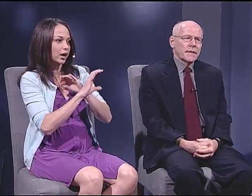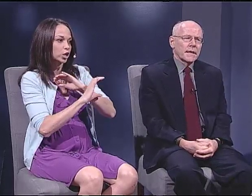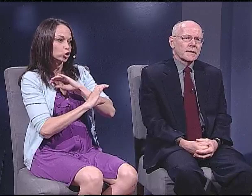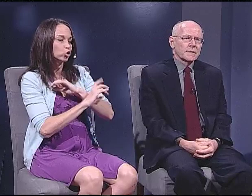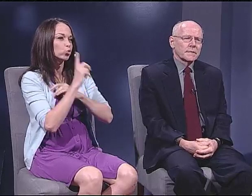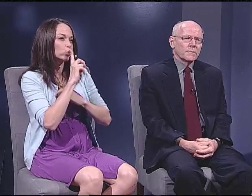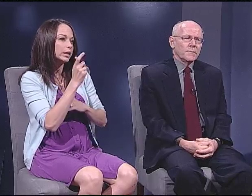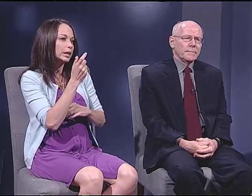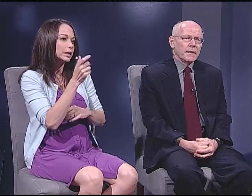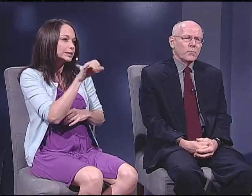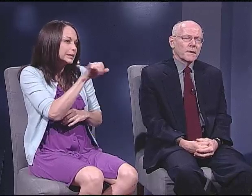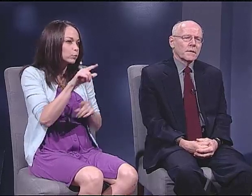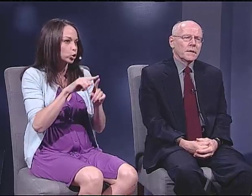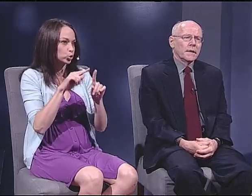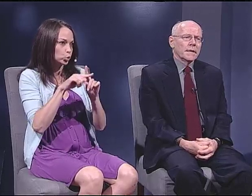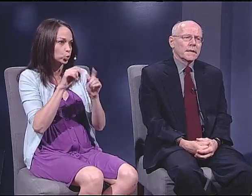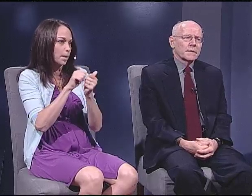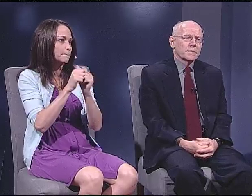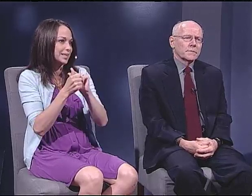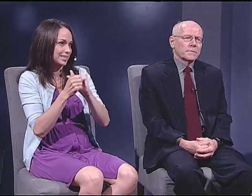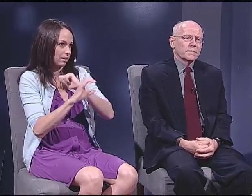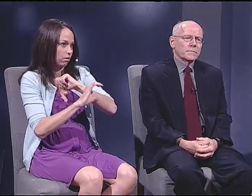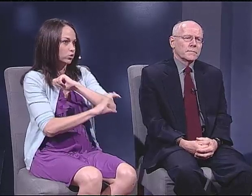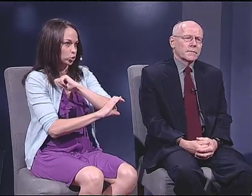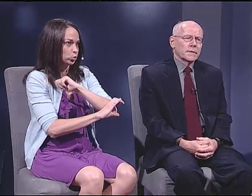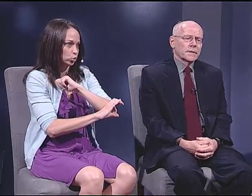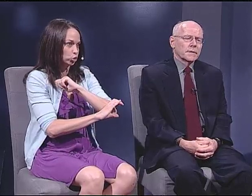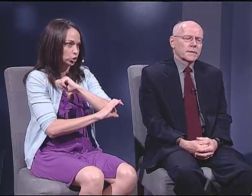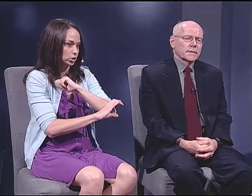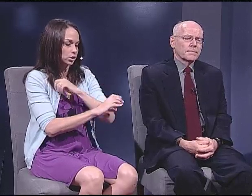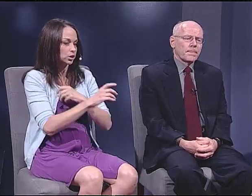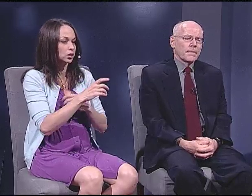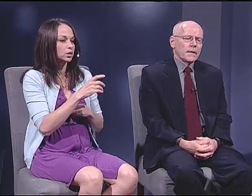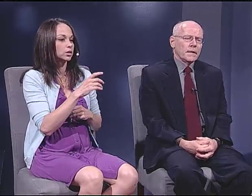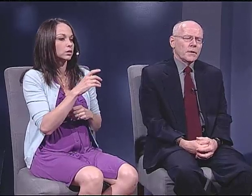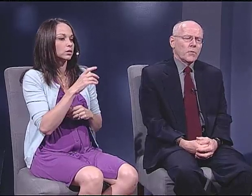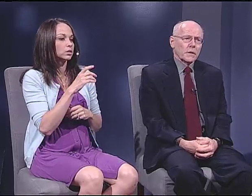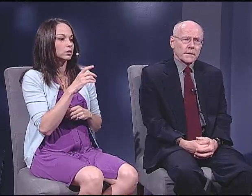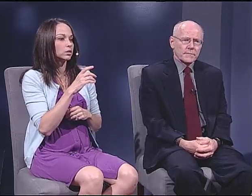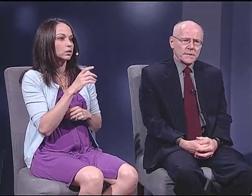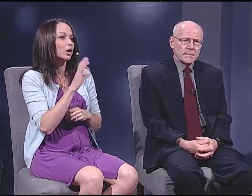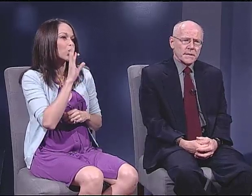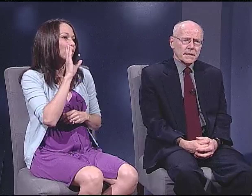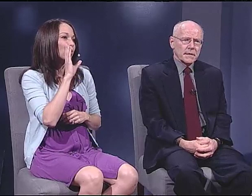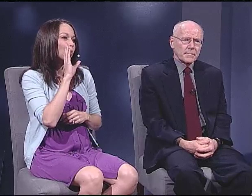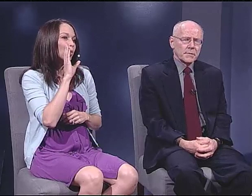that we may well get to equality for same-sex couples